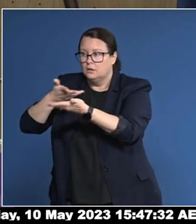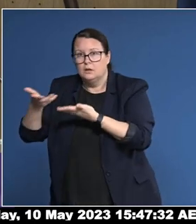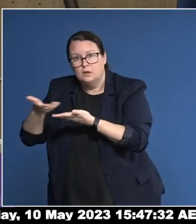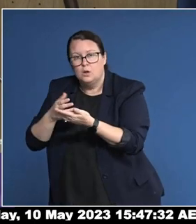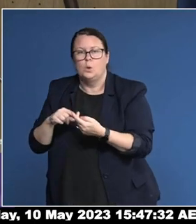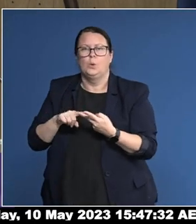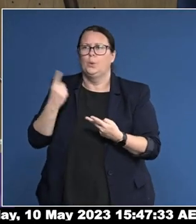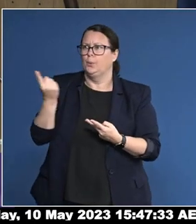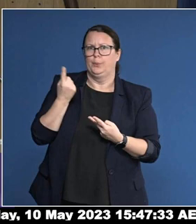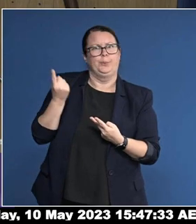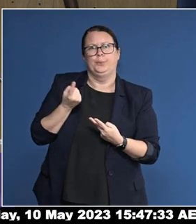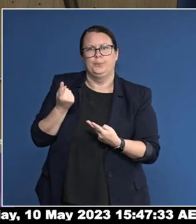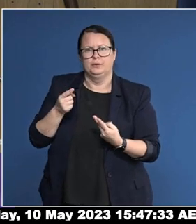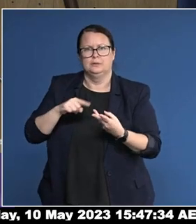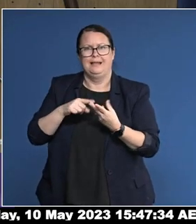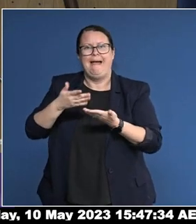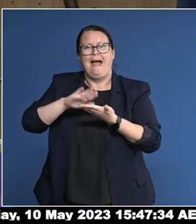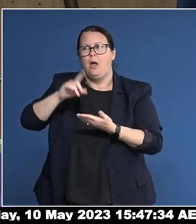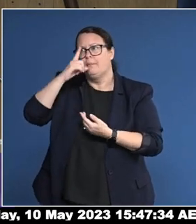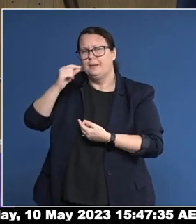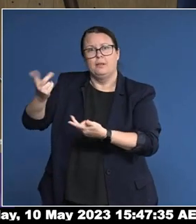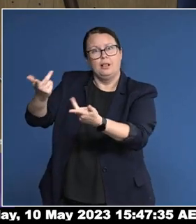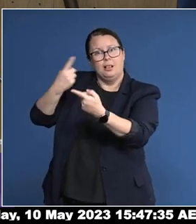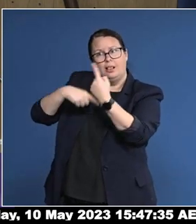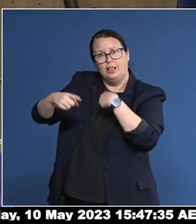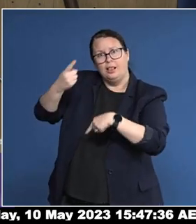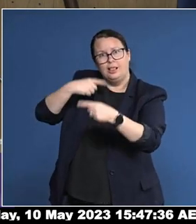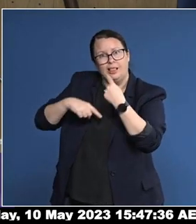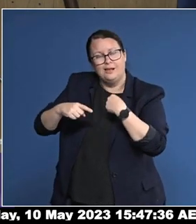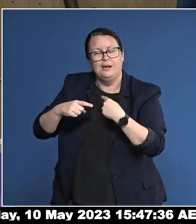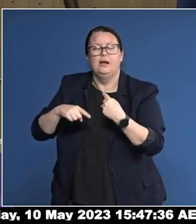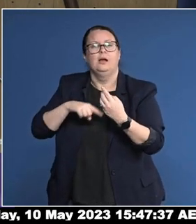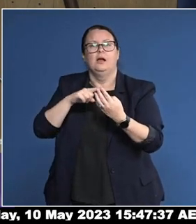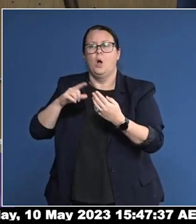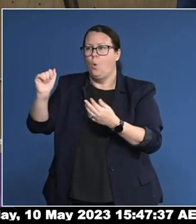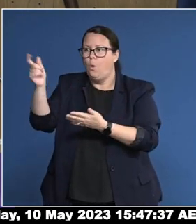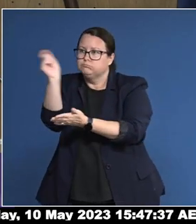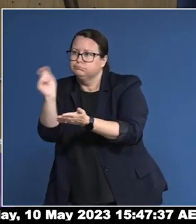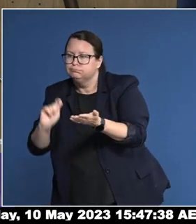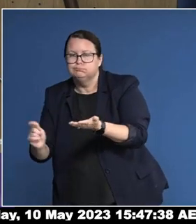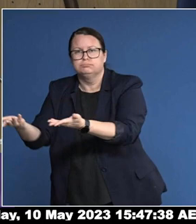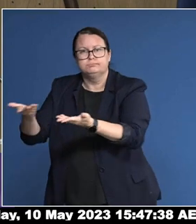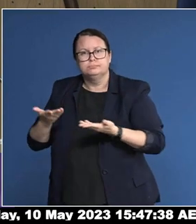people shared their experiences and what we learnt from people who participated in engagement, private sessions and submissions.